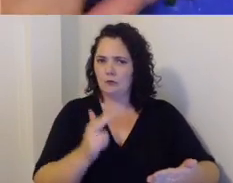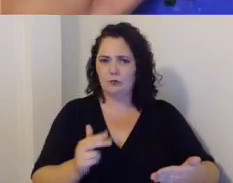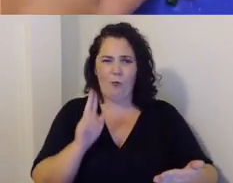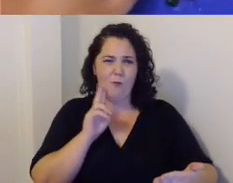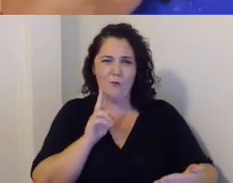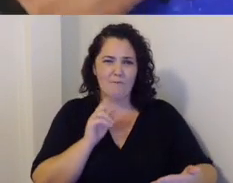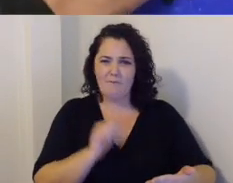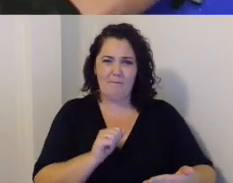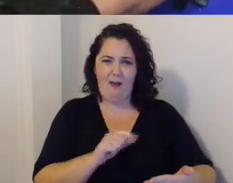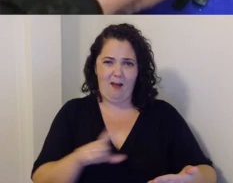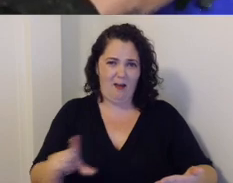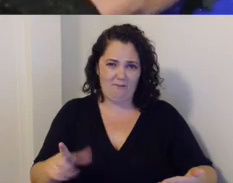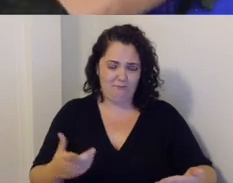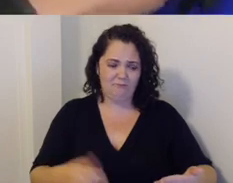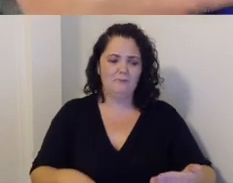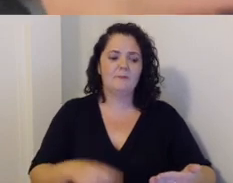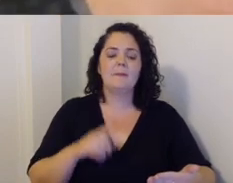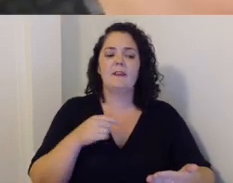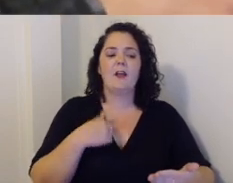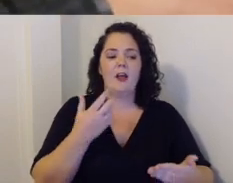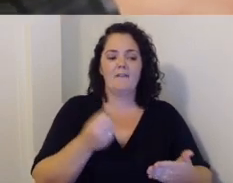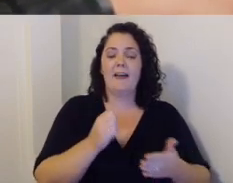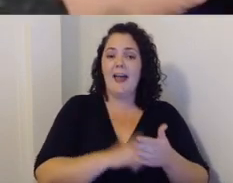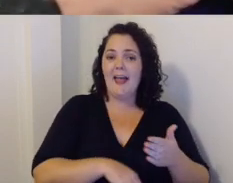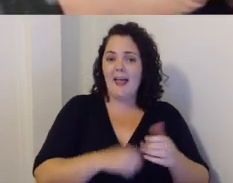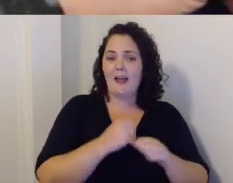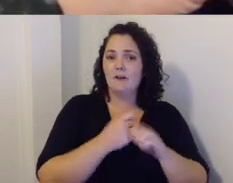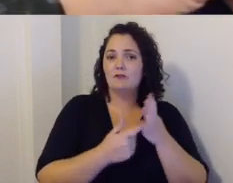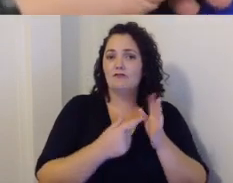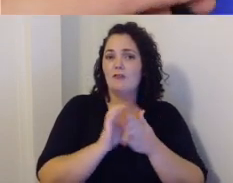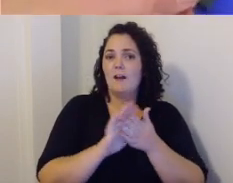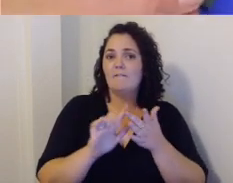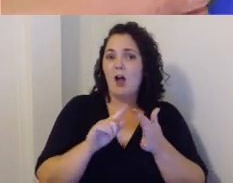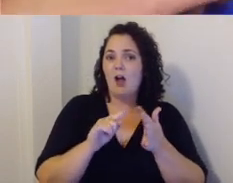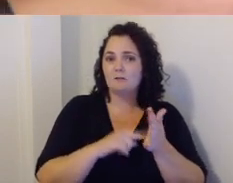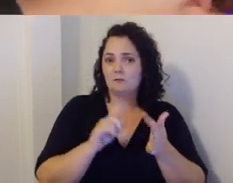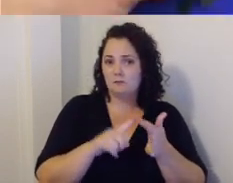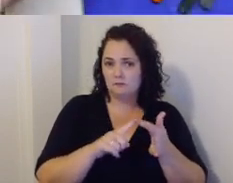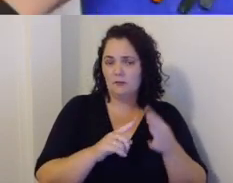I have a graphite pencil and I have a soft graphite pencil here, this is a 4b pencil, I